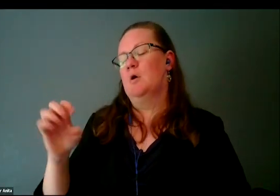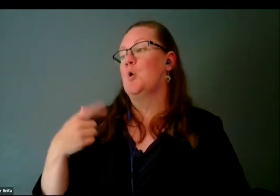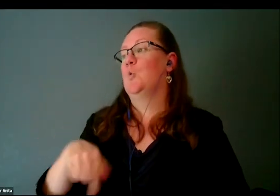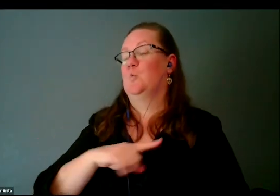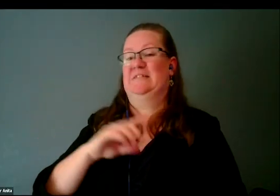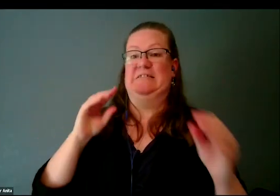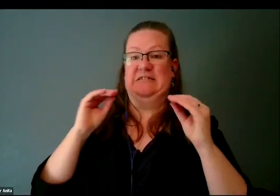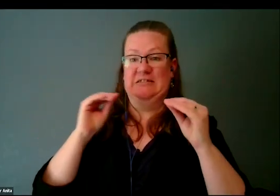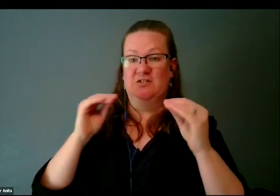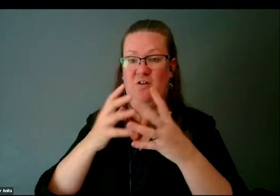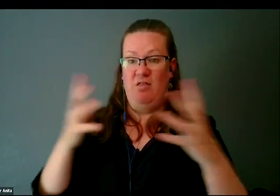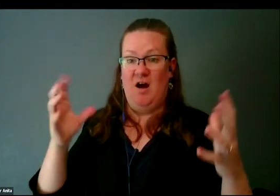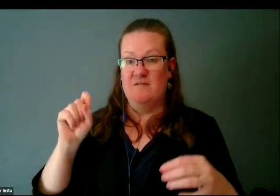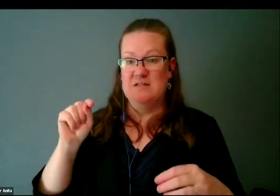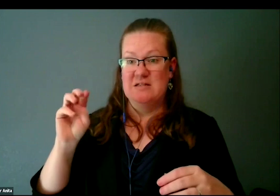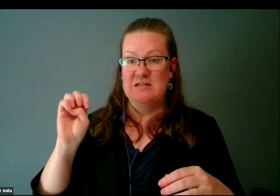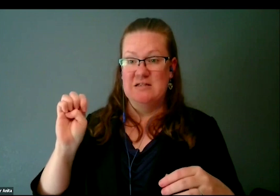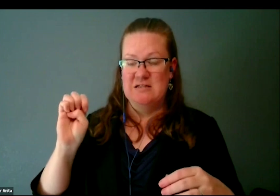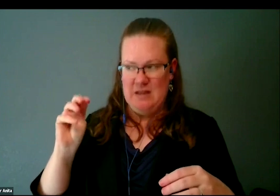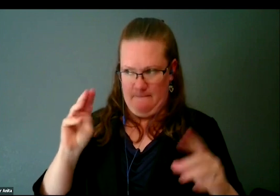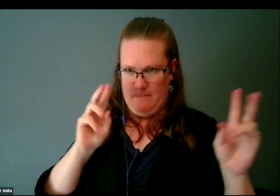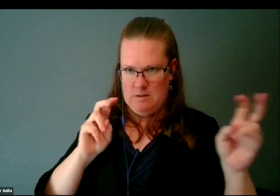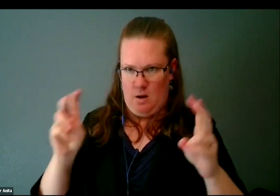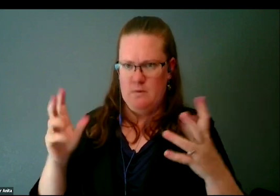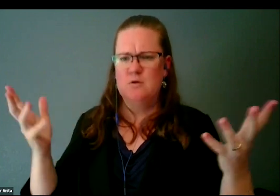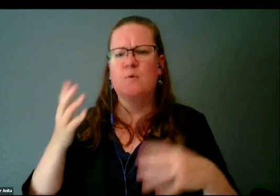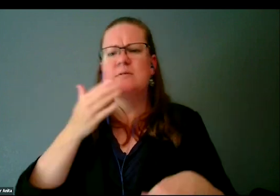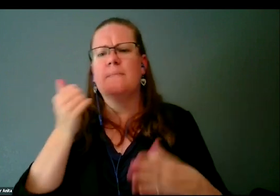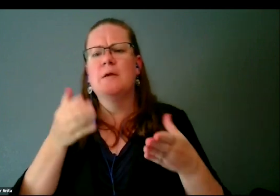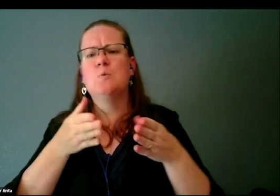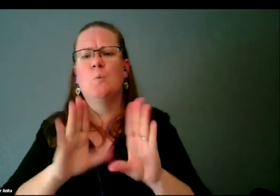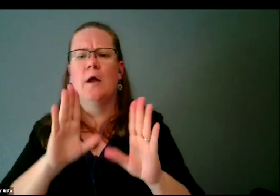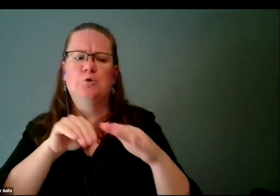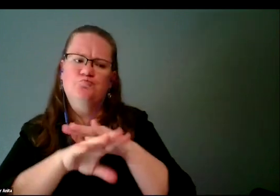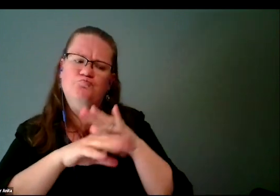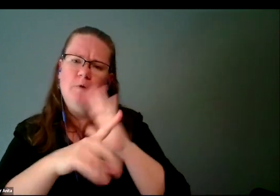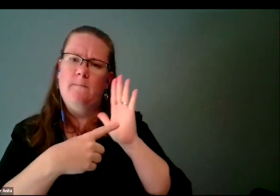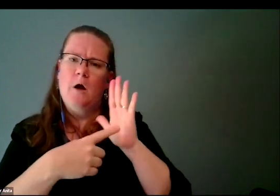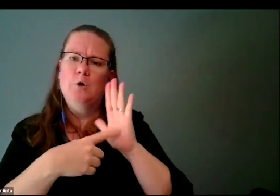so what is the best way for teachers to access models to use with students with visual impairments